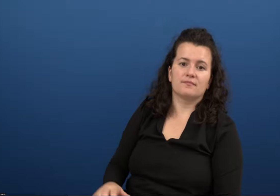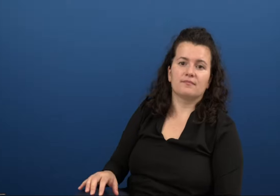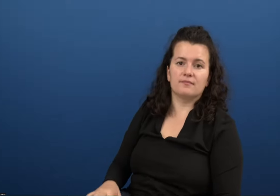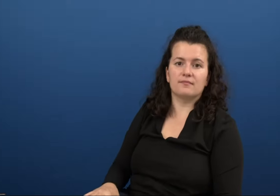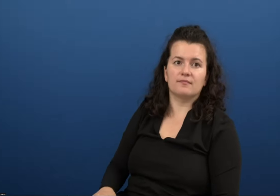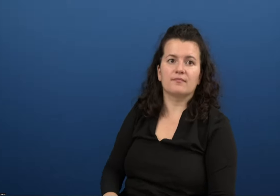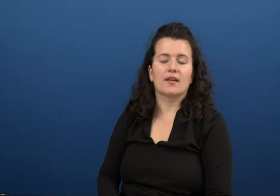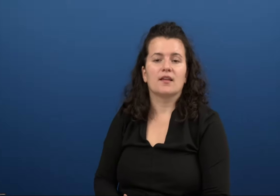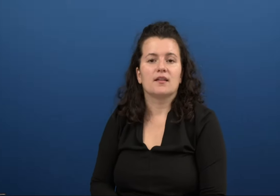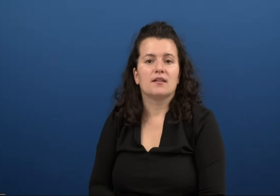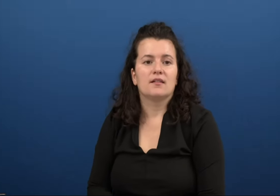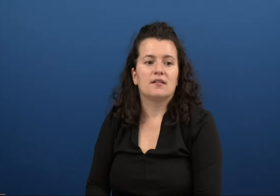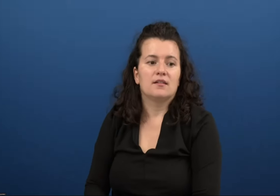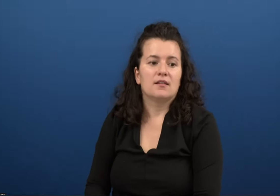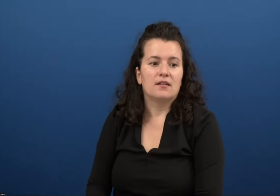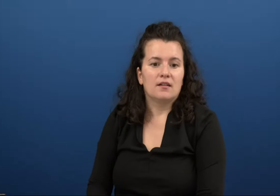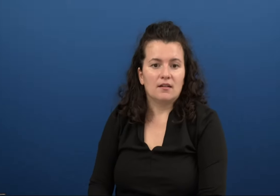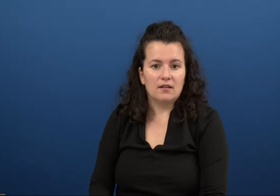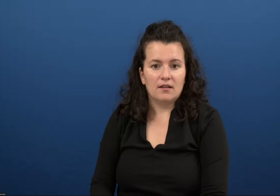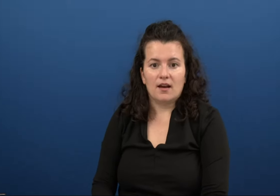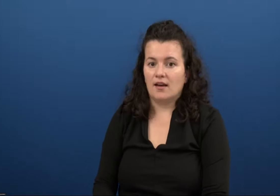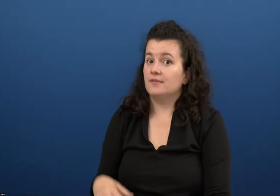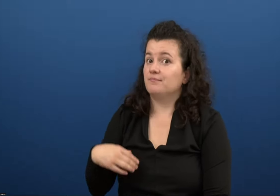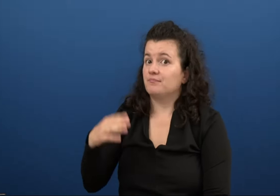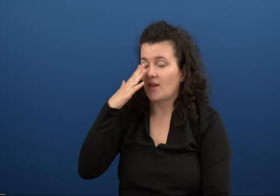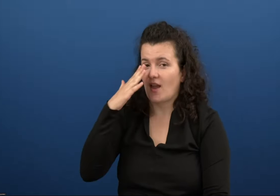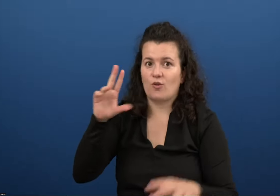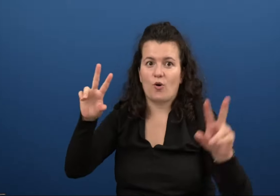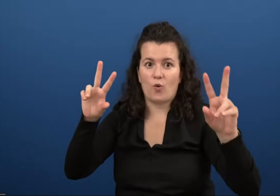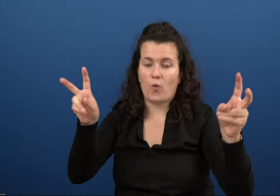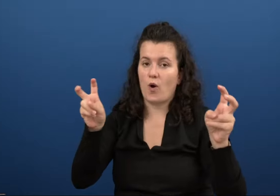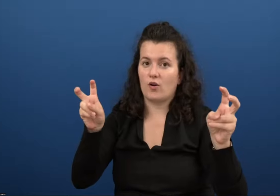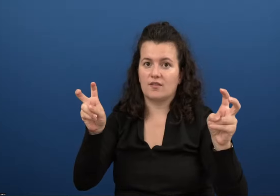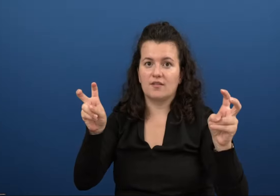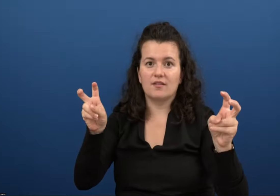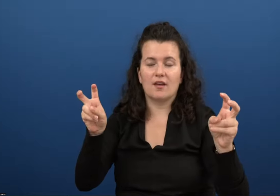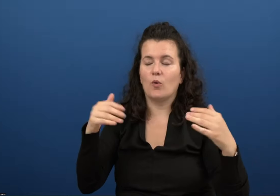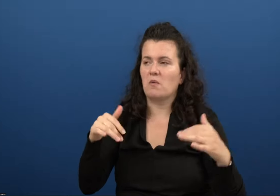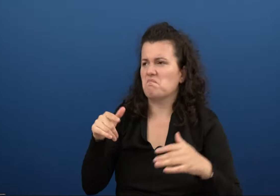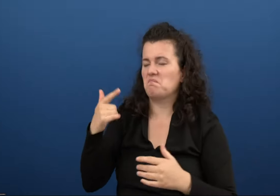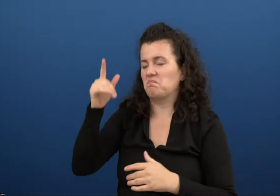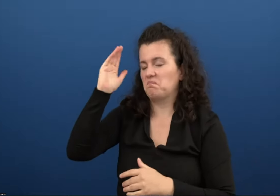one of my favourite quote. 16:36:58 I picked from somewhere where they